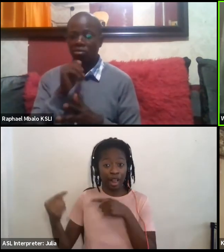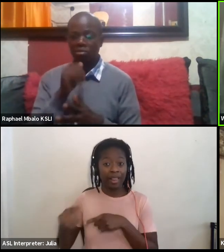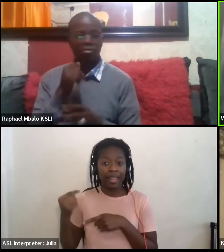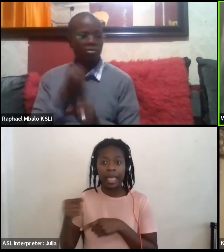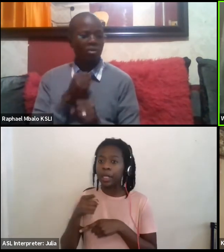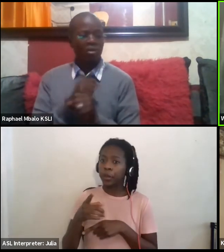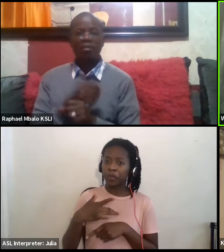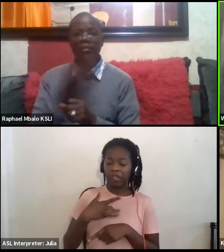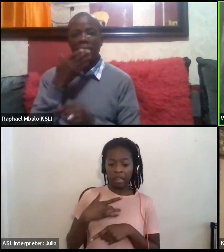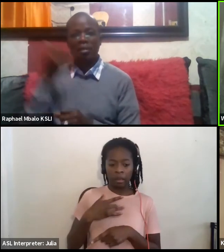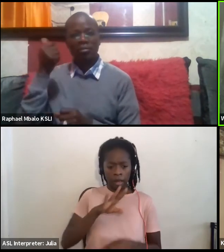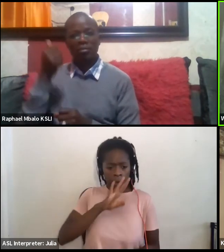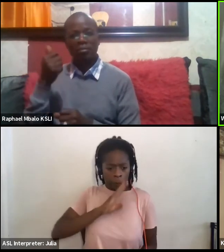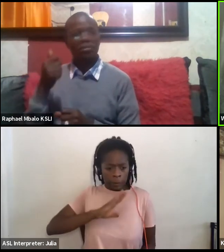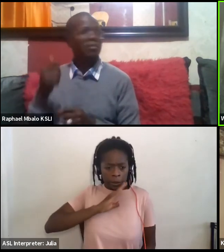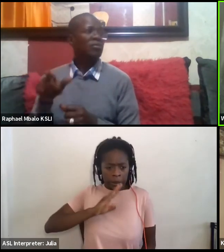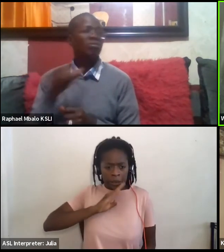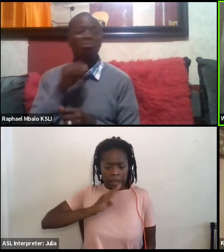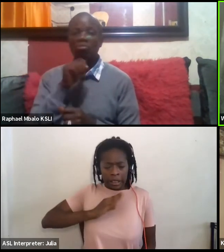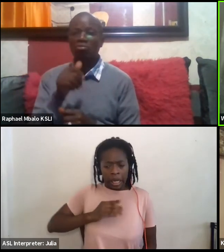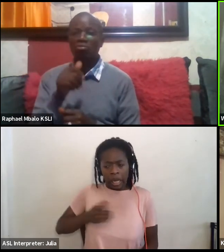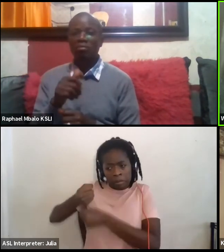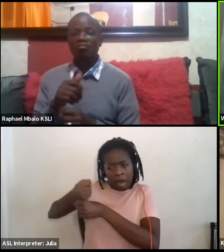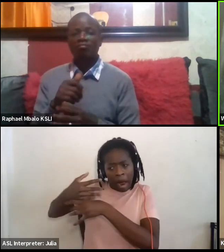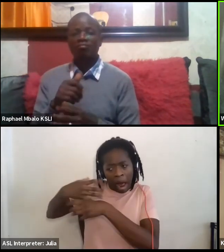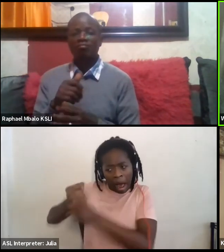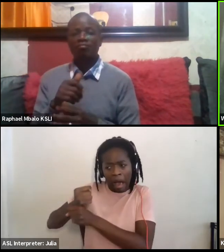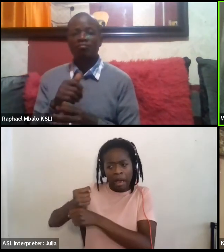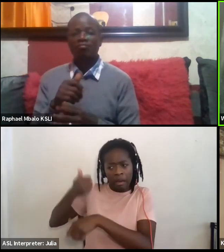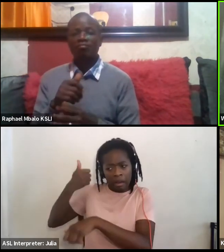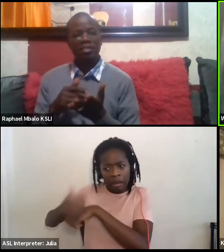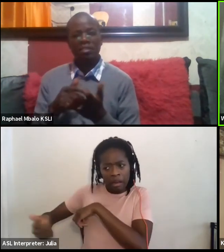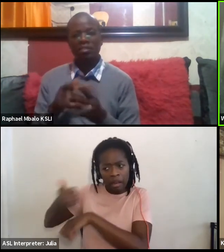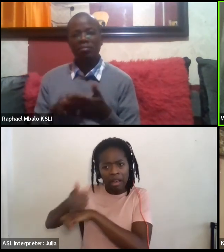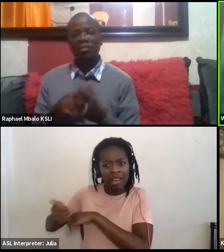You're just bringing goodness into a room.